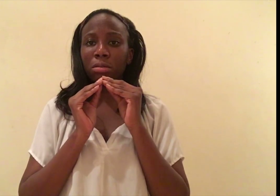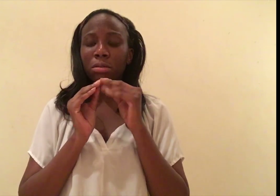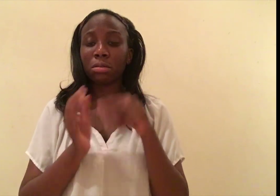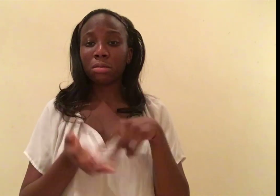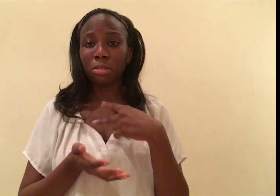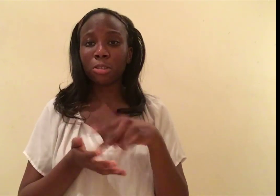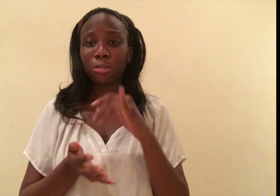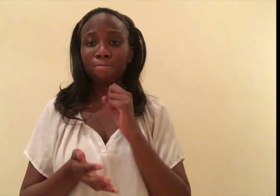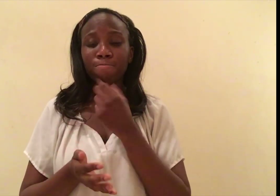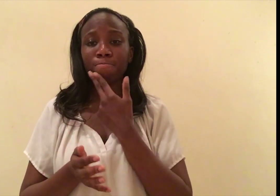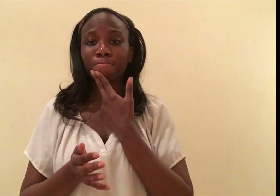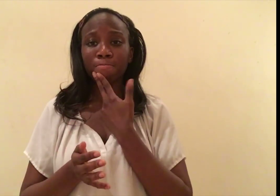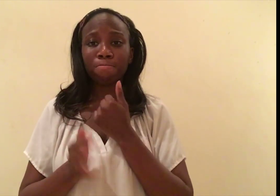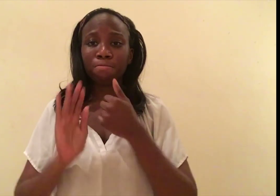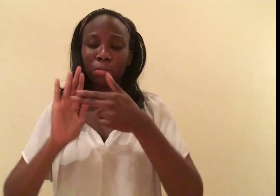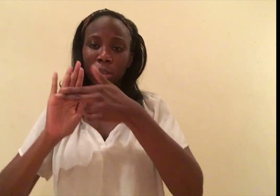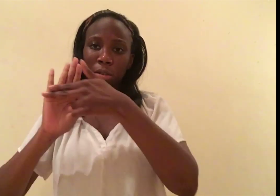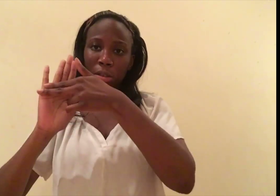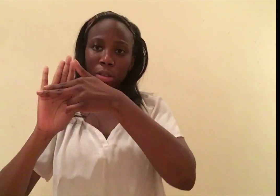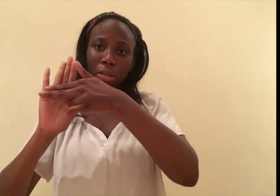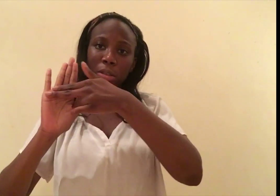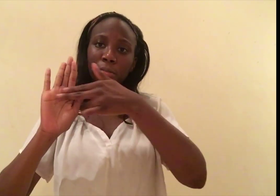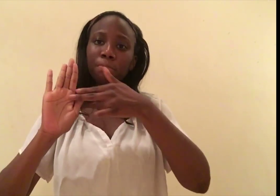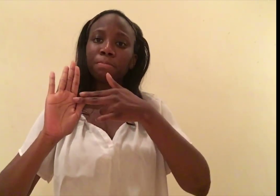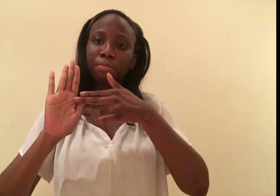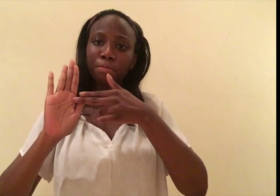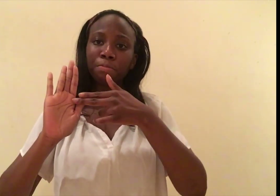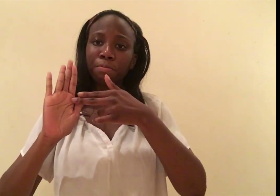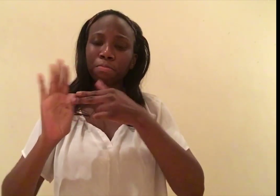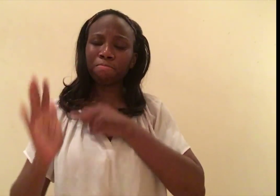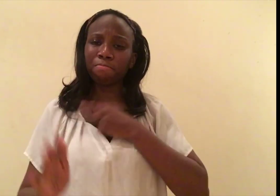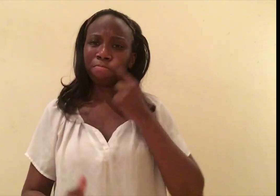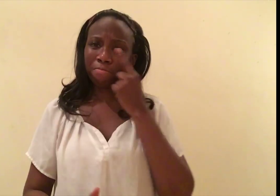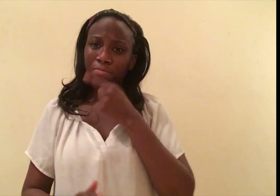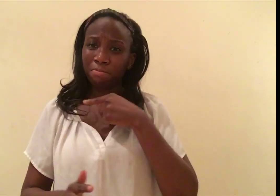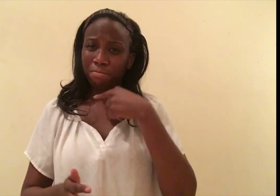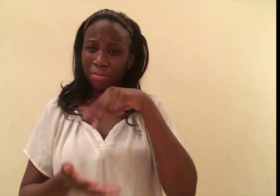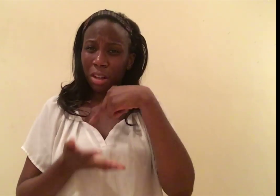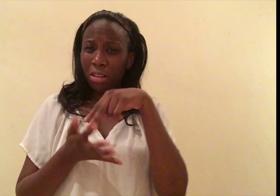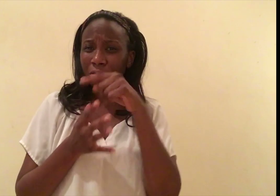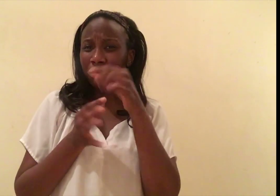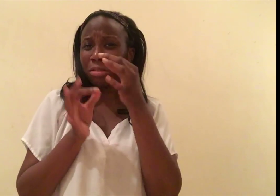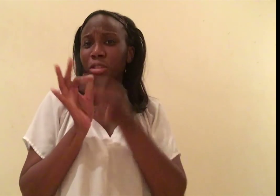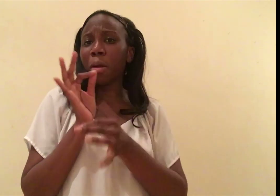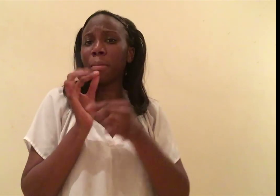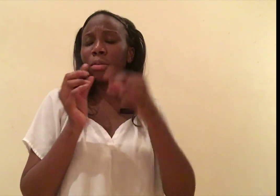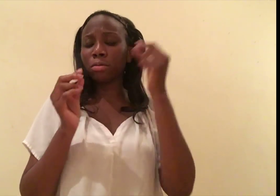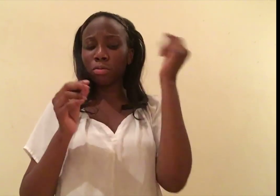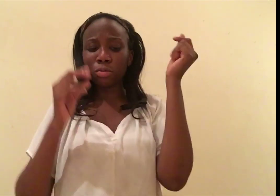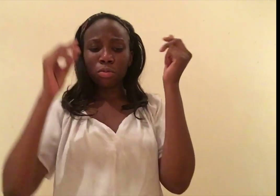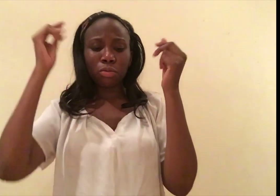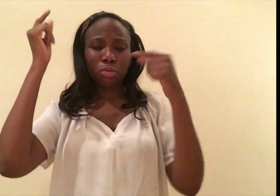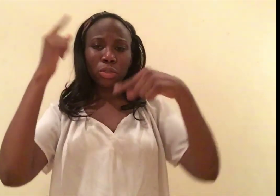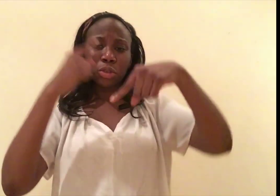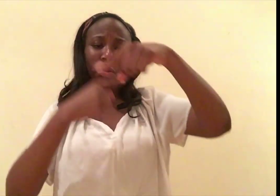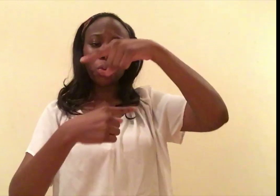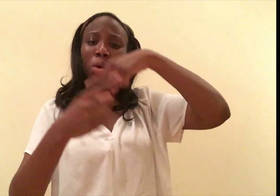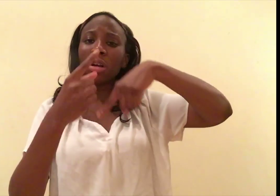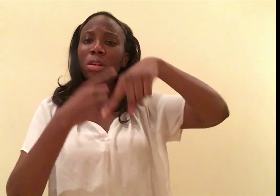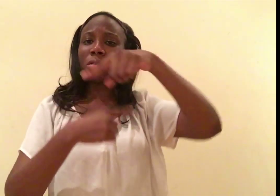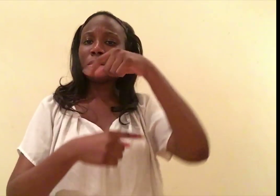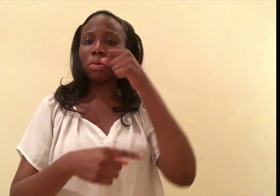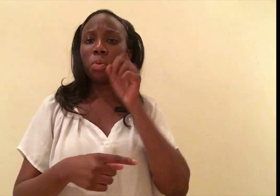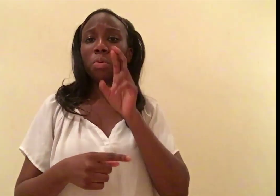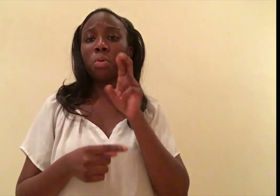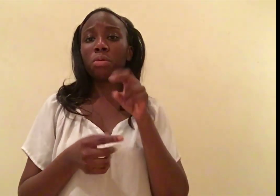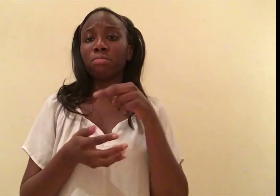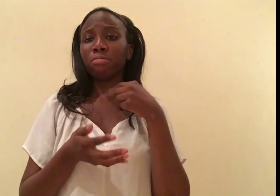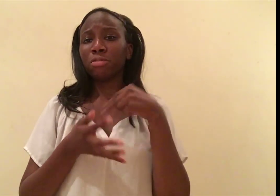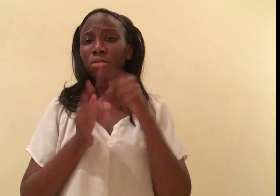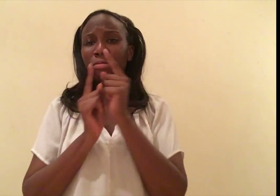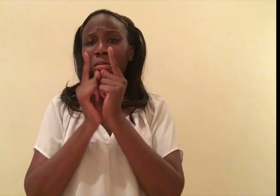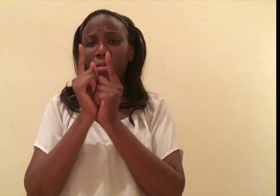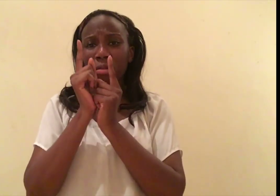Dancing is a cute term; was it snapping fingers and twirling dancing, or just bodies grinding up against